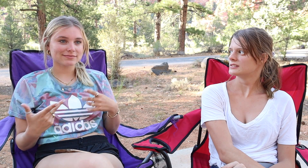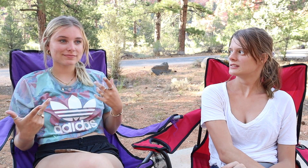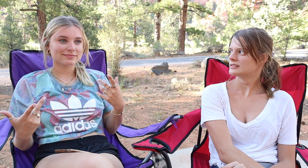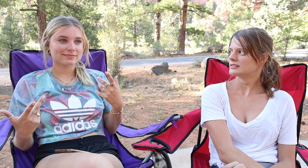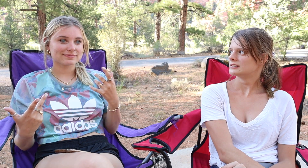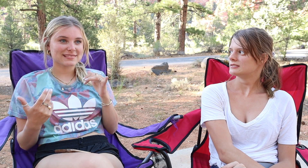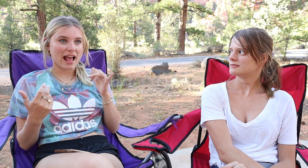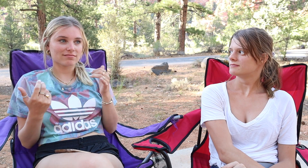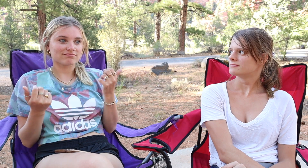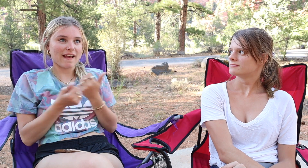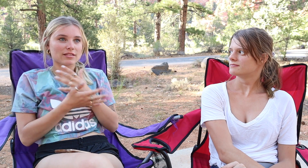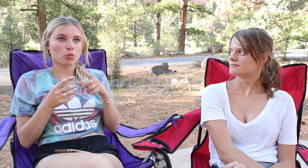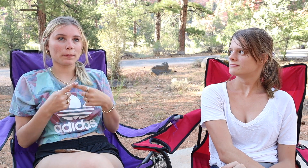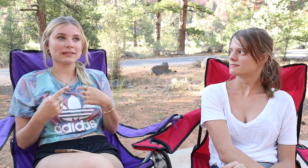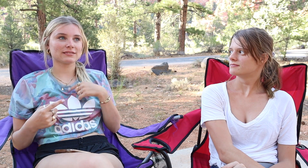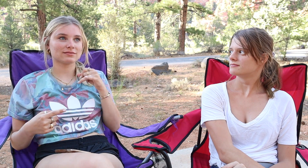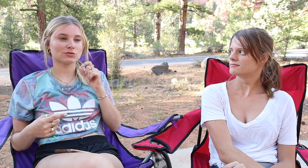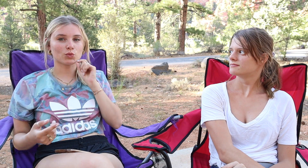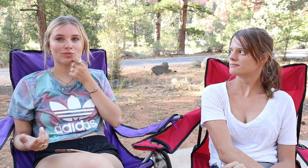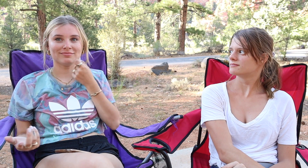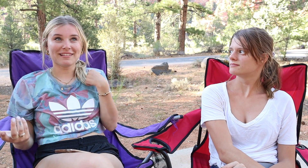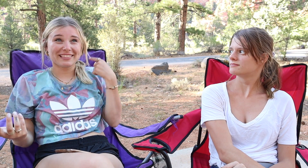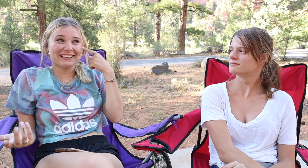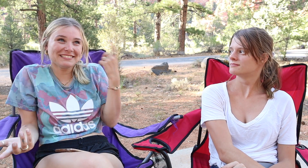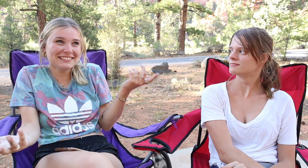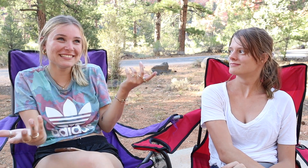everything about me is cool I think